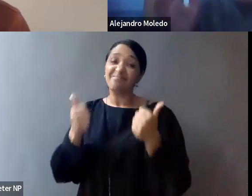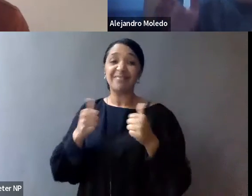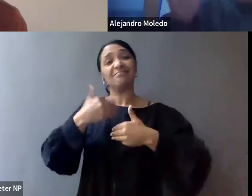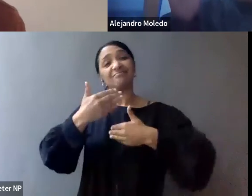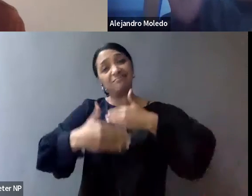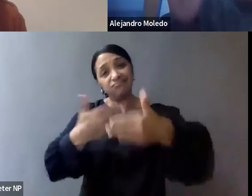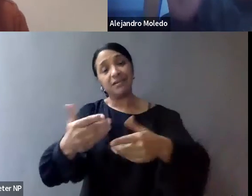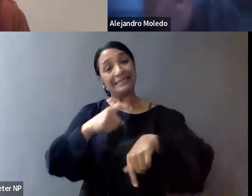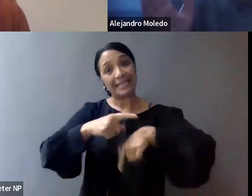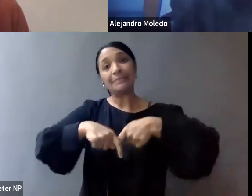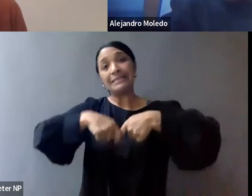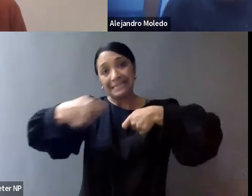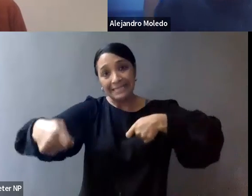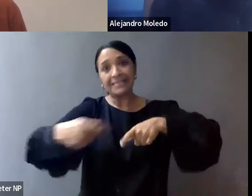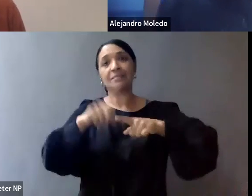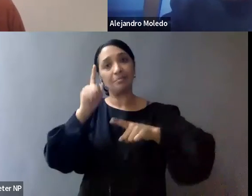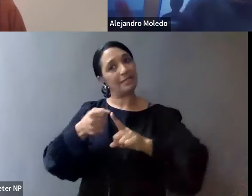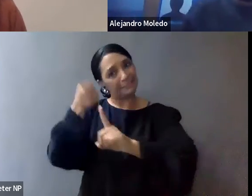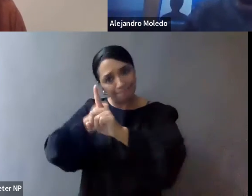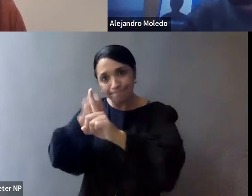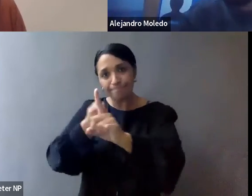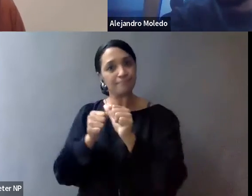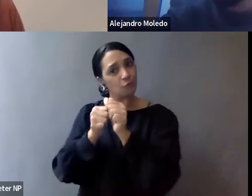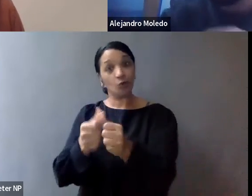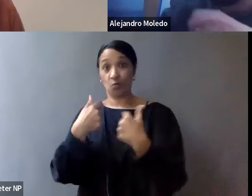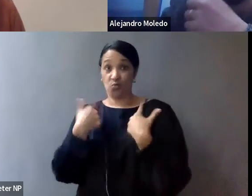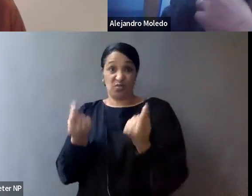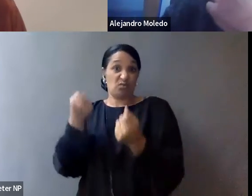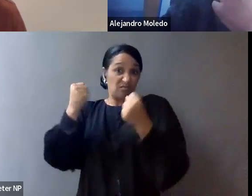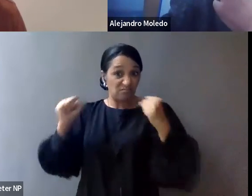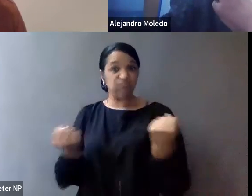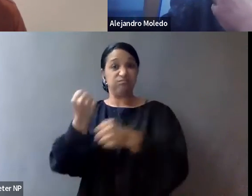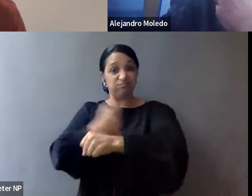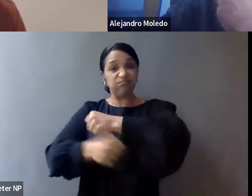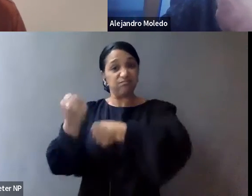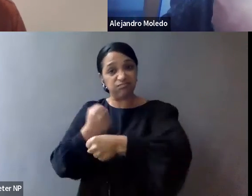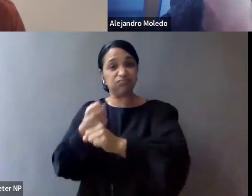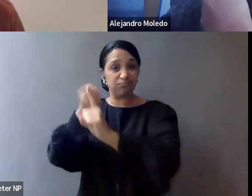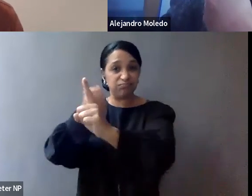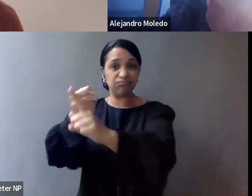It takes time, but we need to keep pushing, and we do. Thank you, Alejandro. We have 2 minutes.